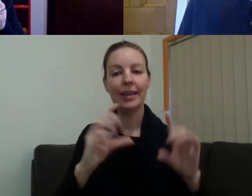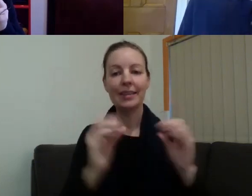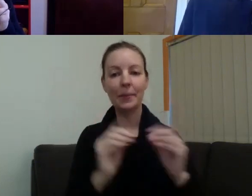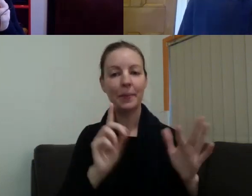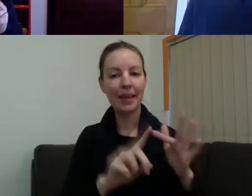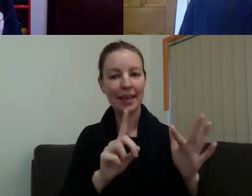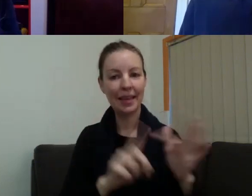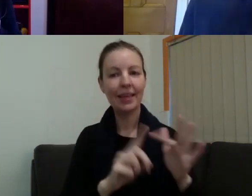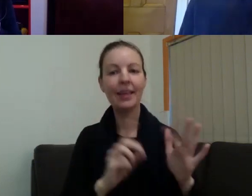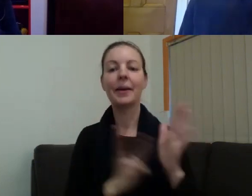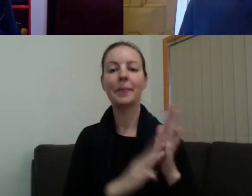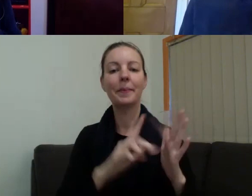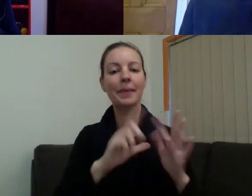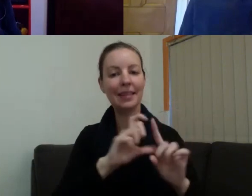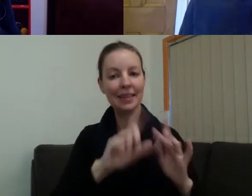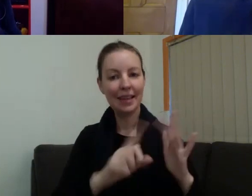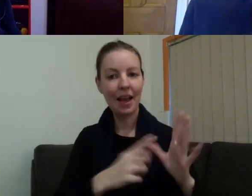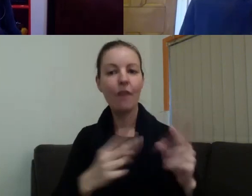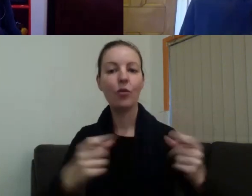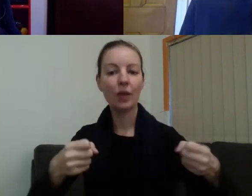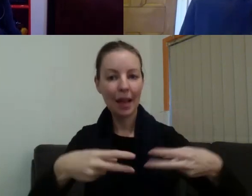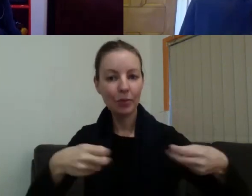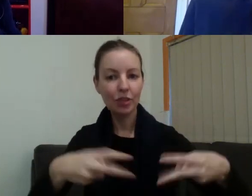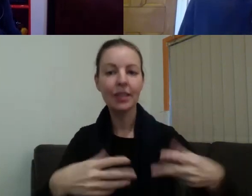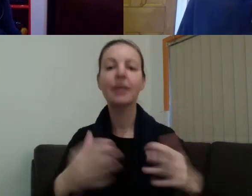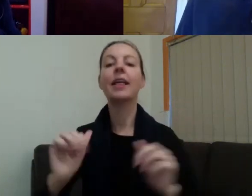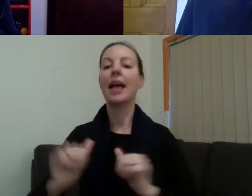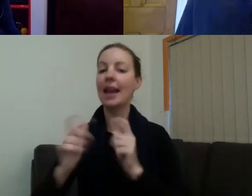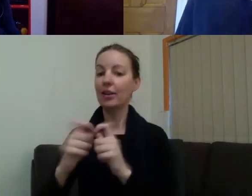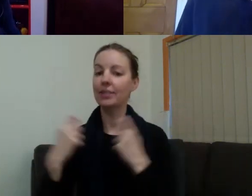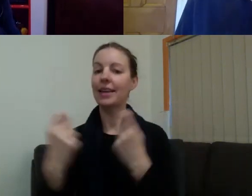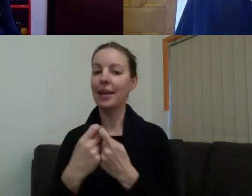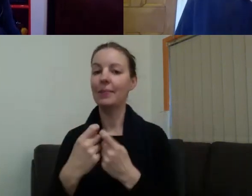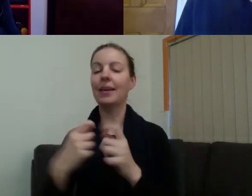To our team, Frances, Kevin and Ian, who have put in so much time and